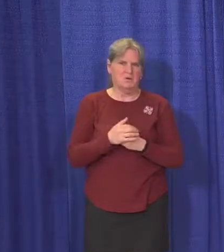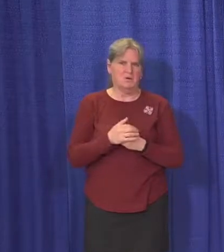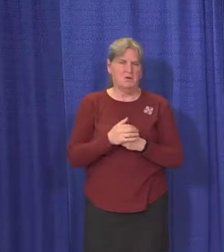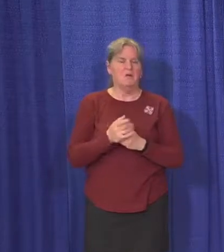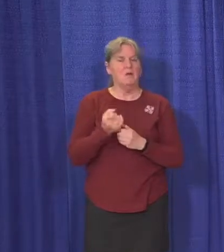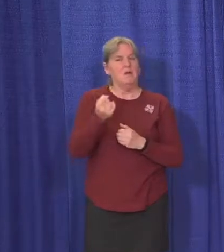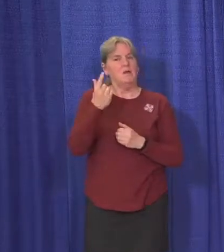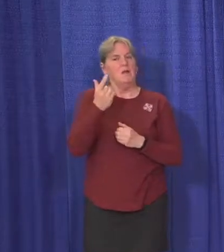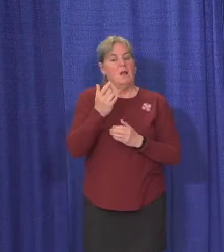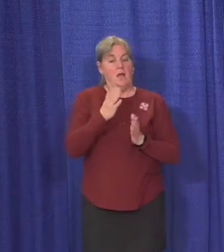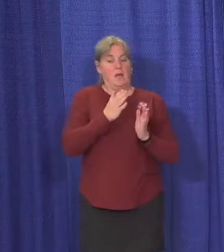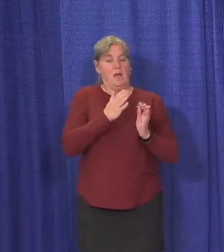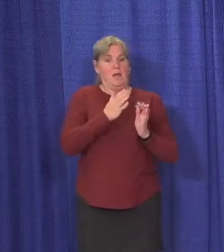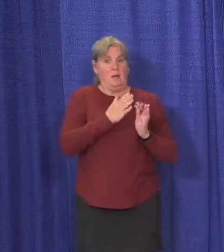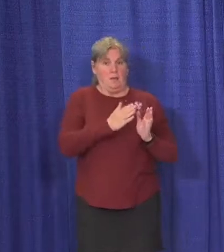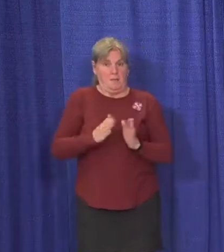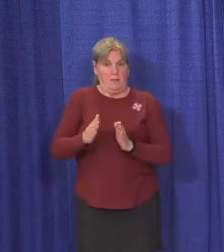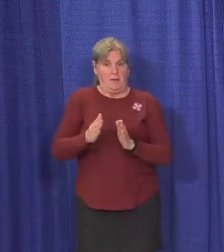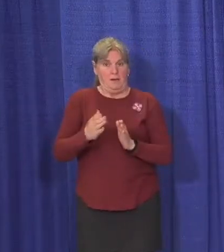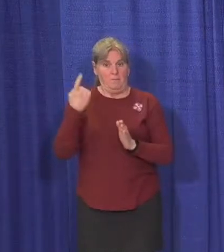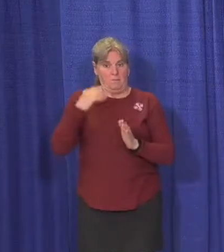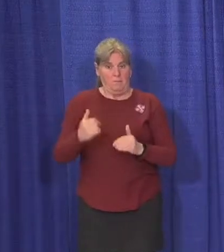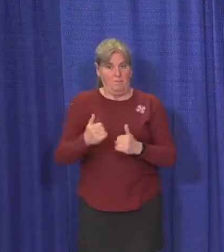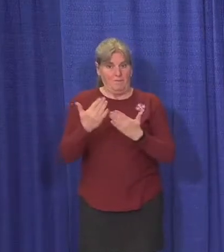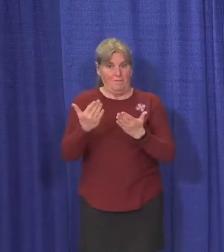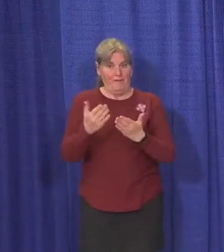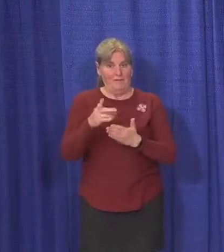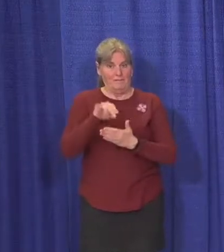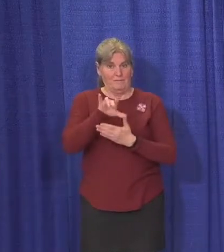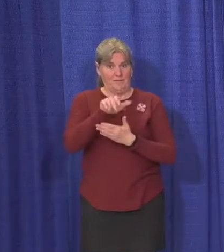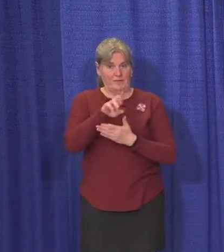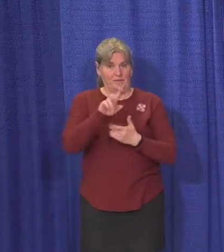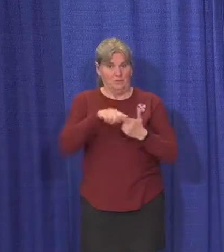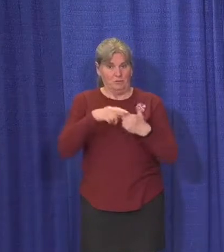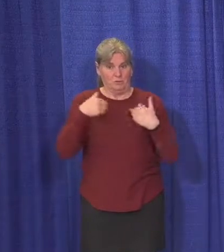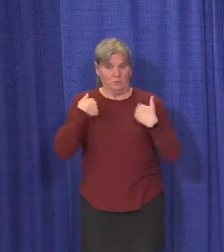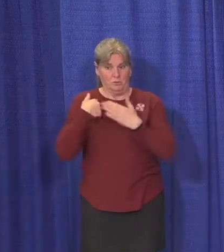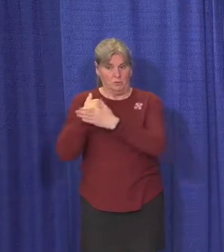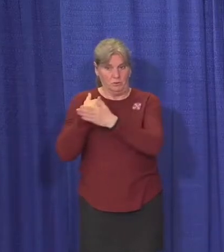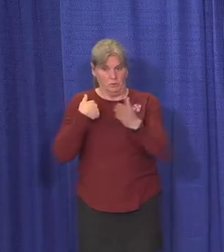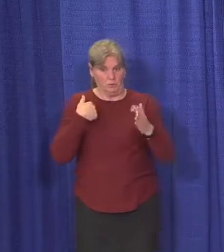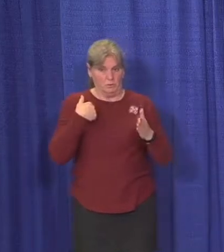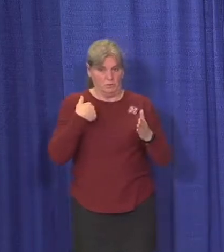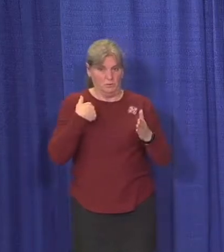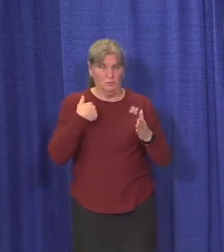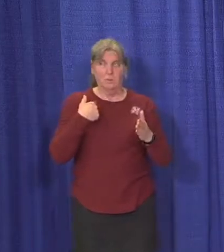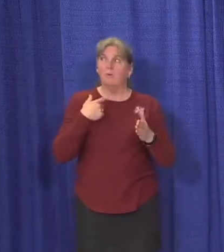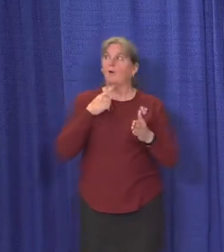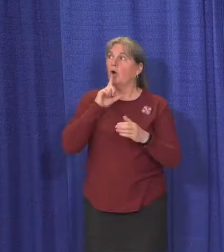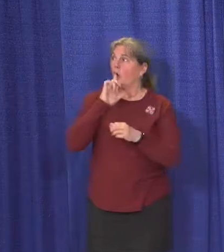the arrival date. The planning will incorporate